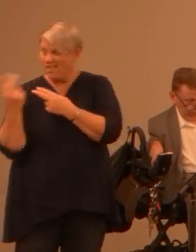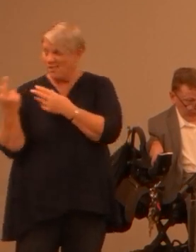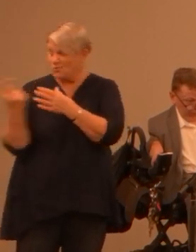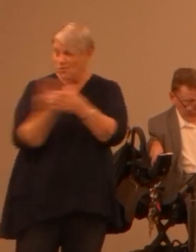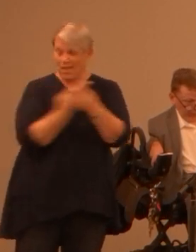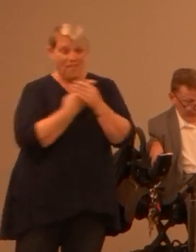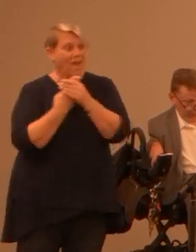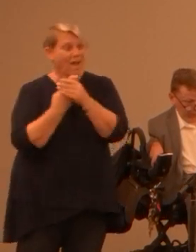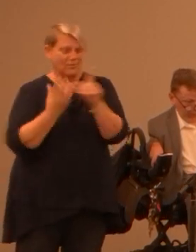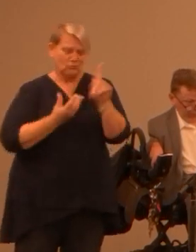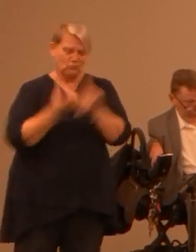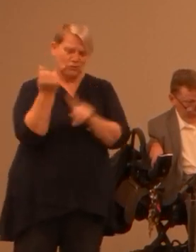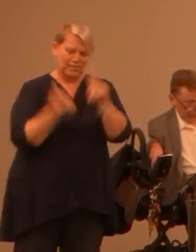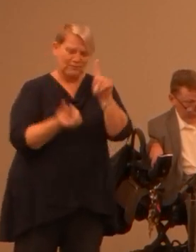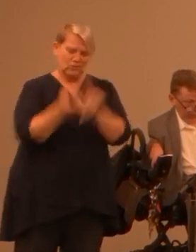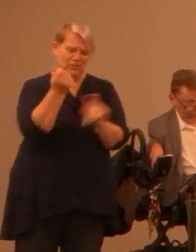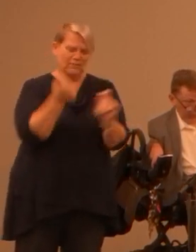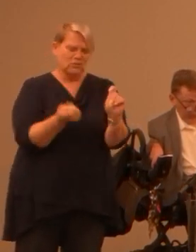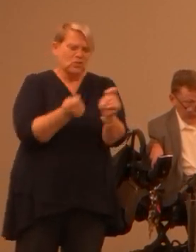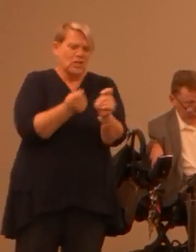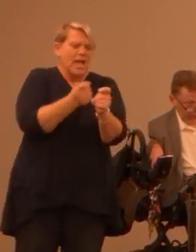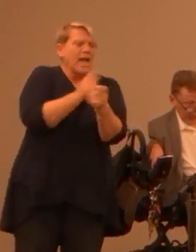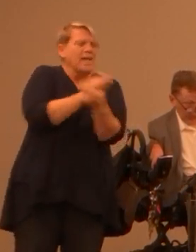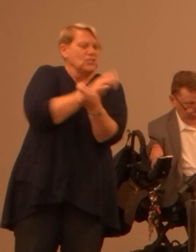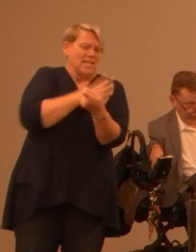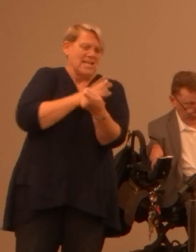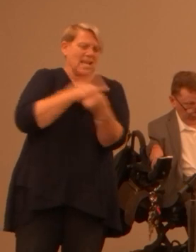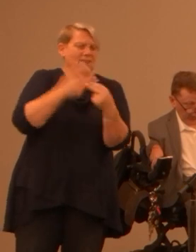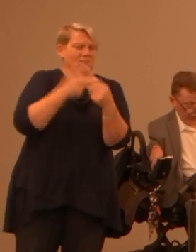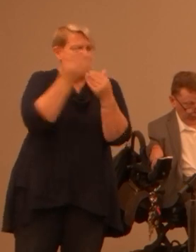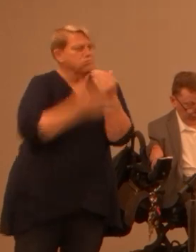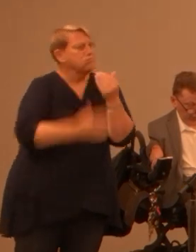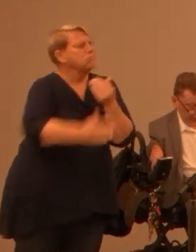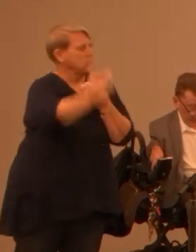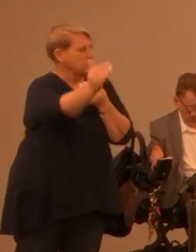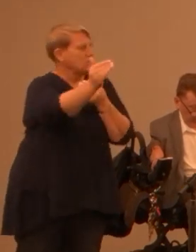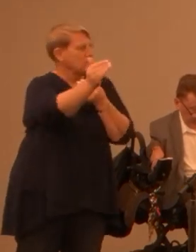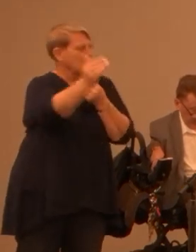reforms that are needed in the year to come as we shift from spotlighting